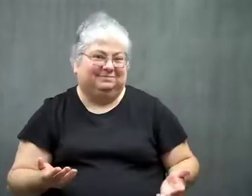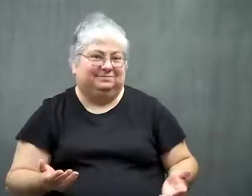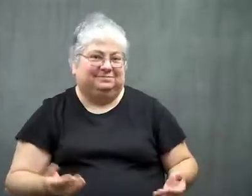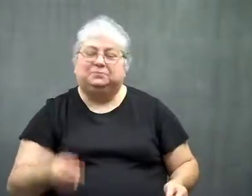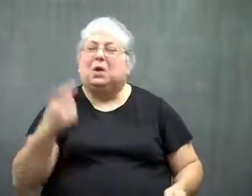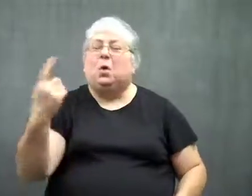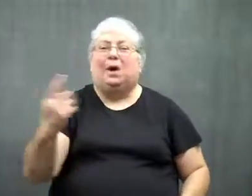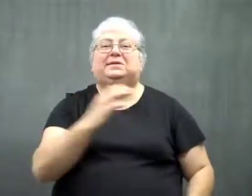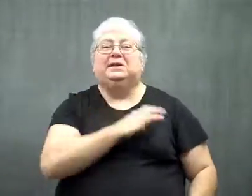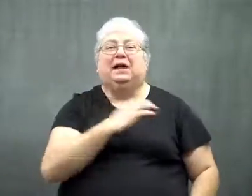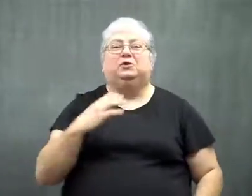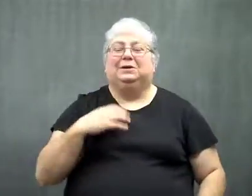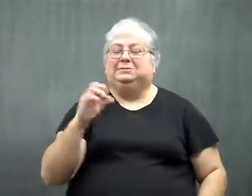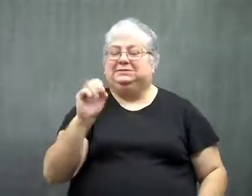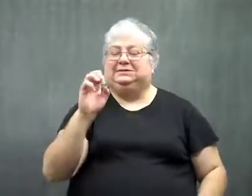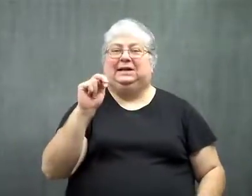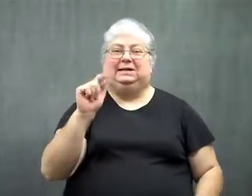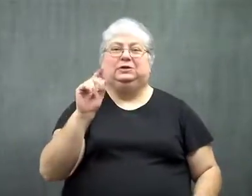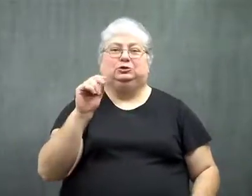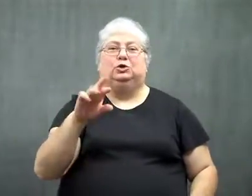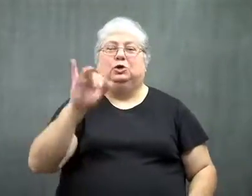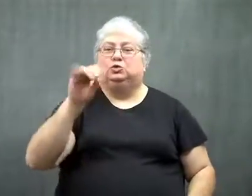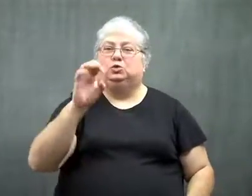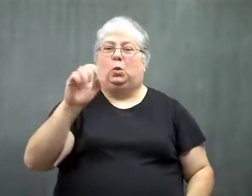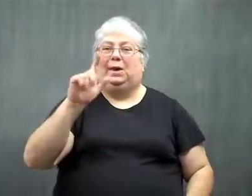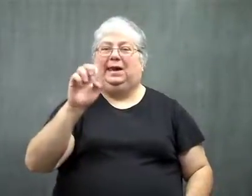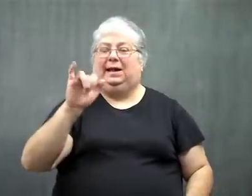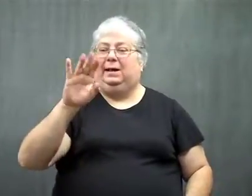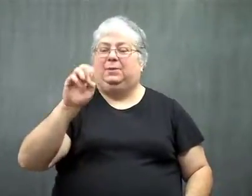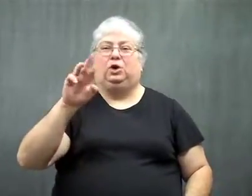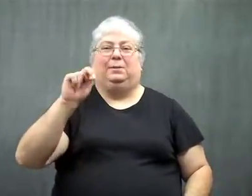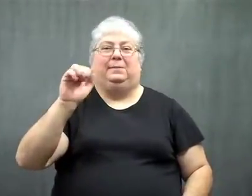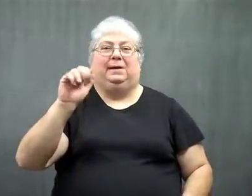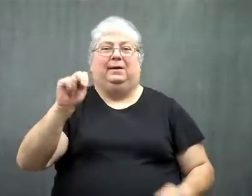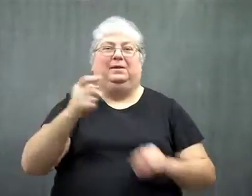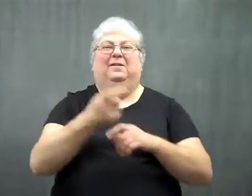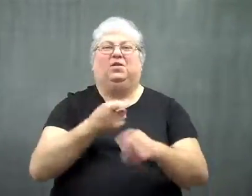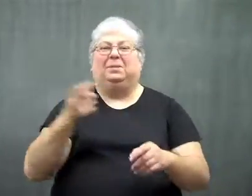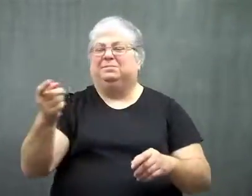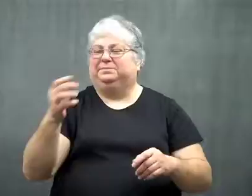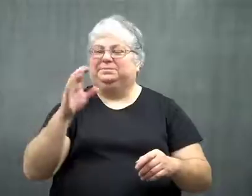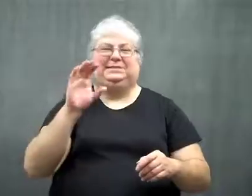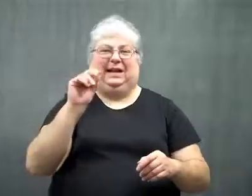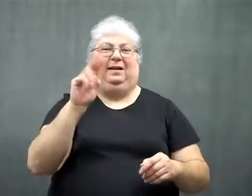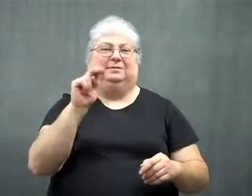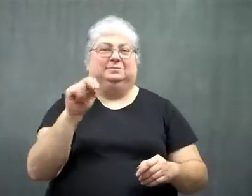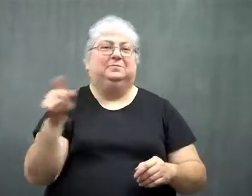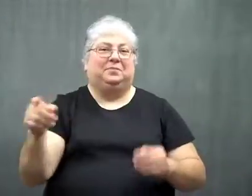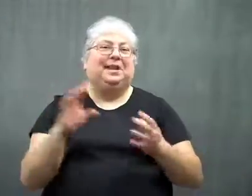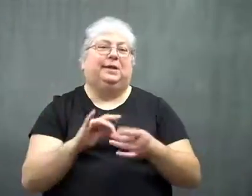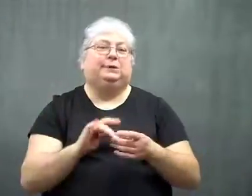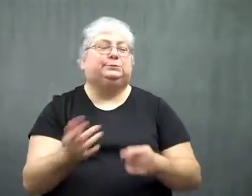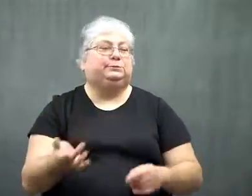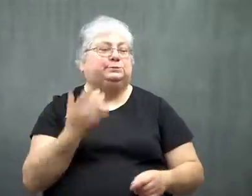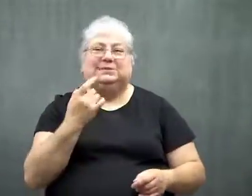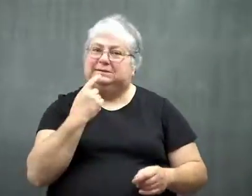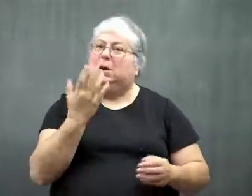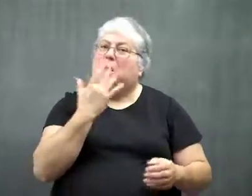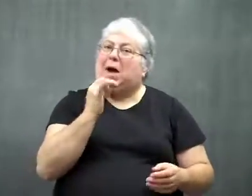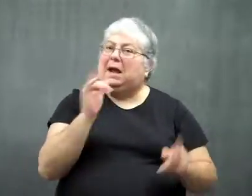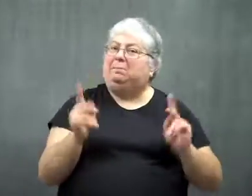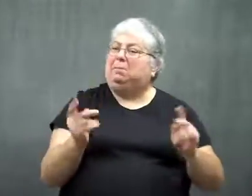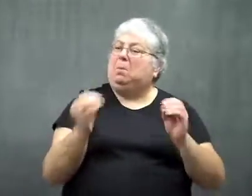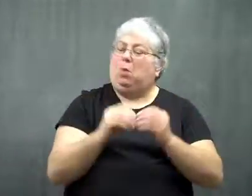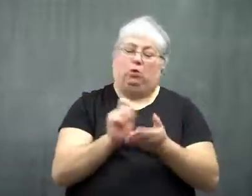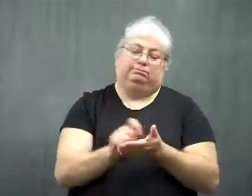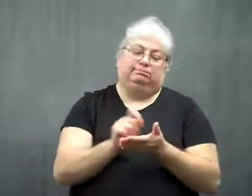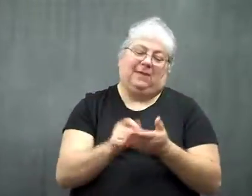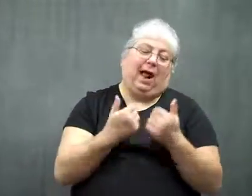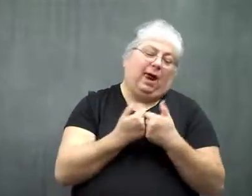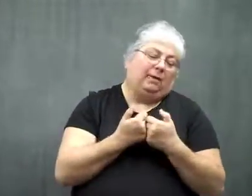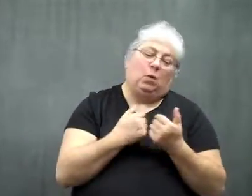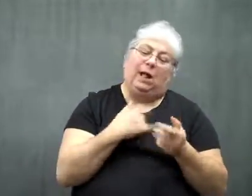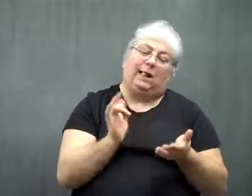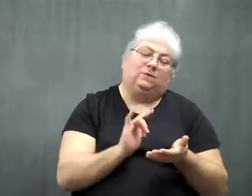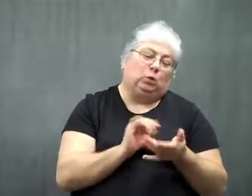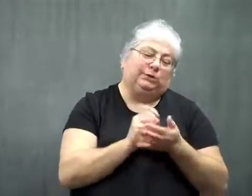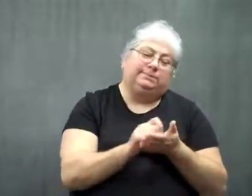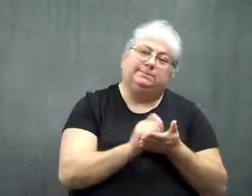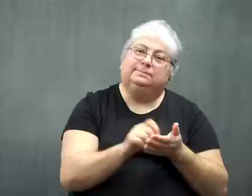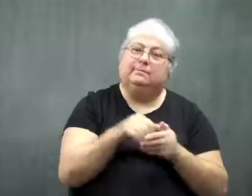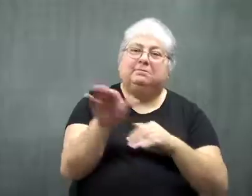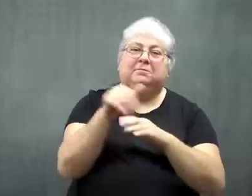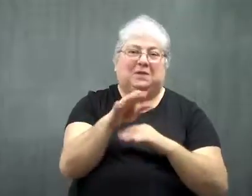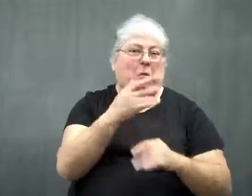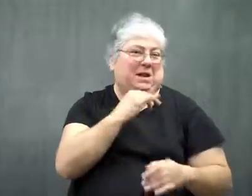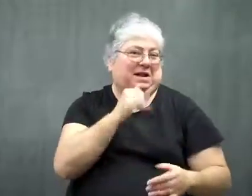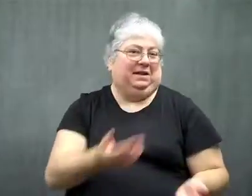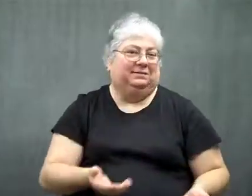Senator Joe Lieberman of Connecticutt had a funny suggestion.